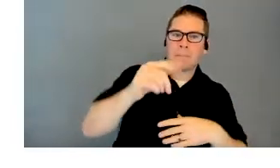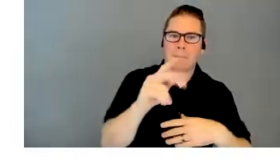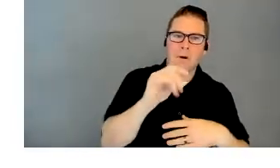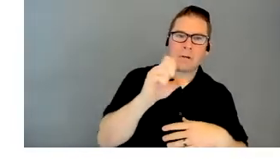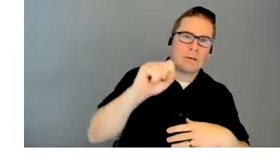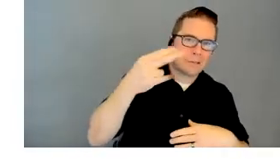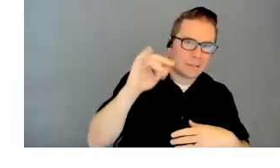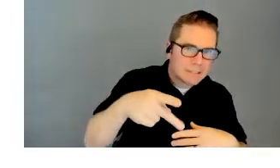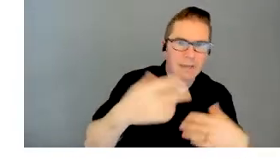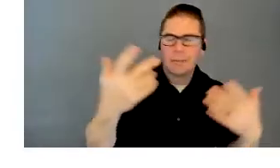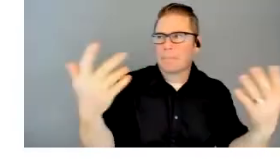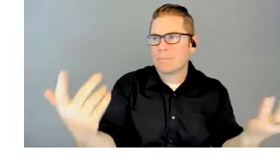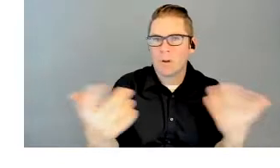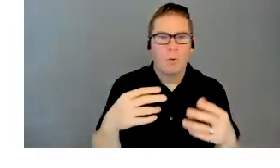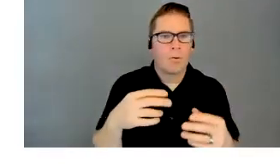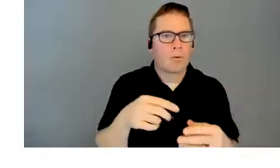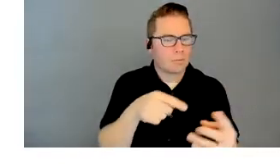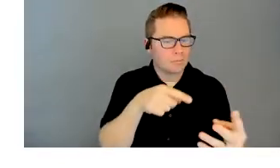representing that students can see themselves